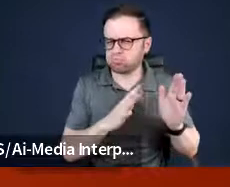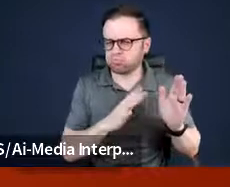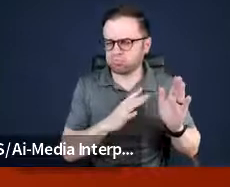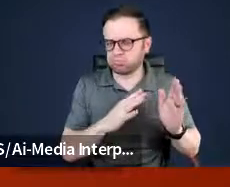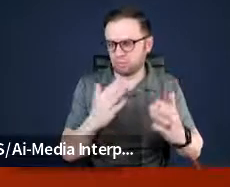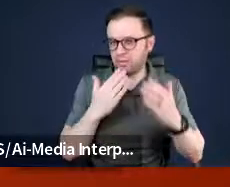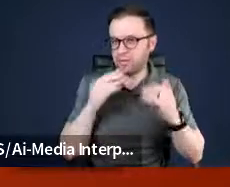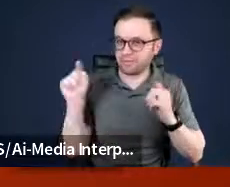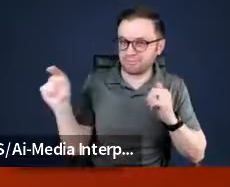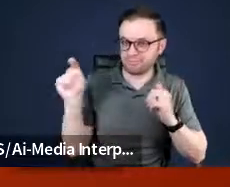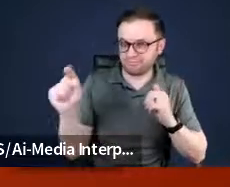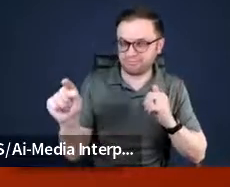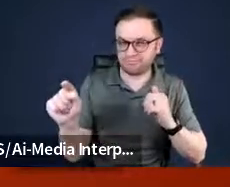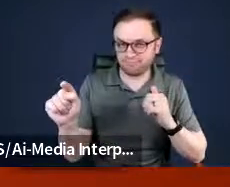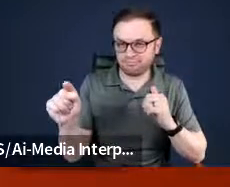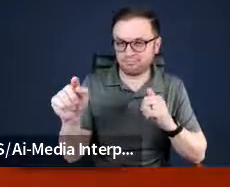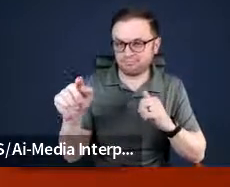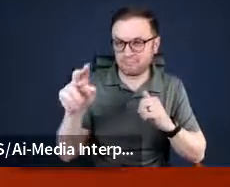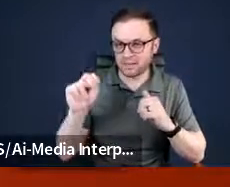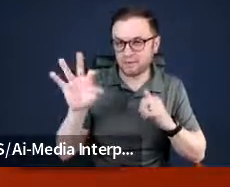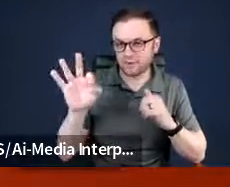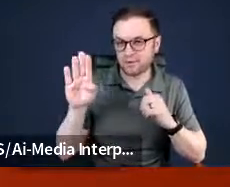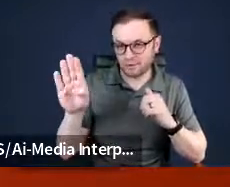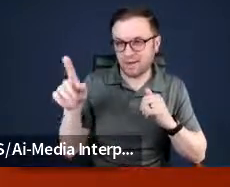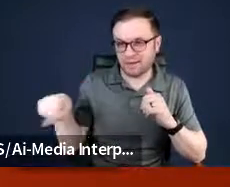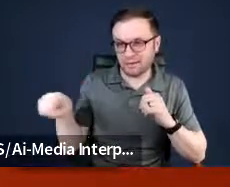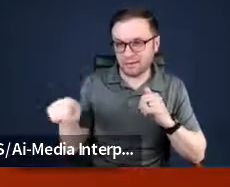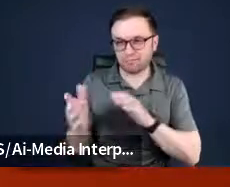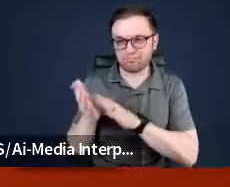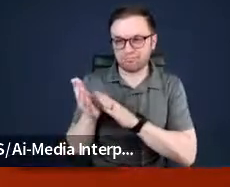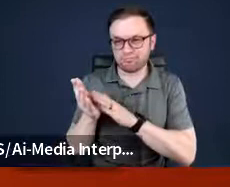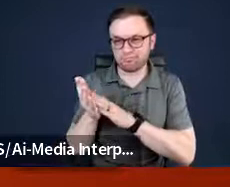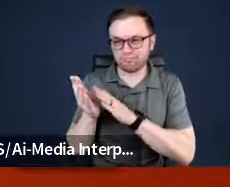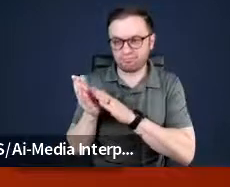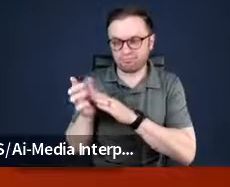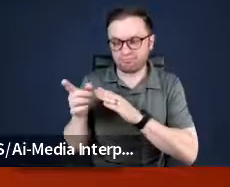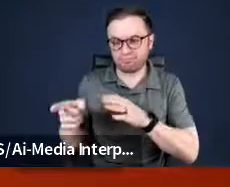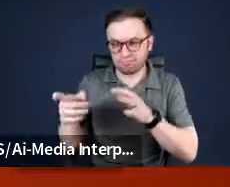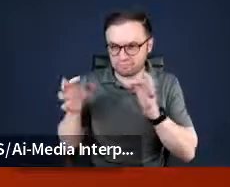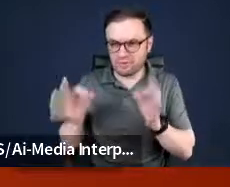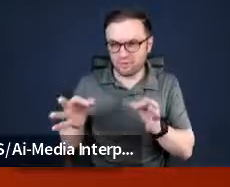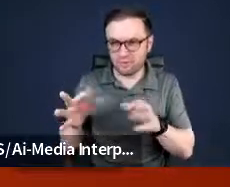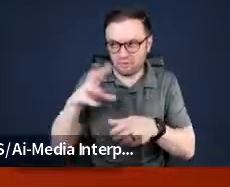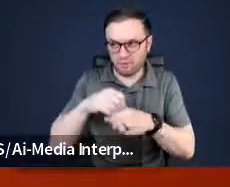Maryland, we have a fantastic accessibility law and we can definitely think our friends at the national Federation of the blind,